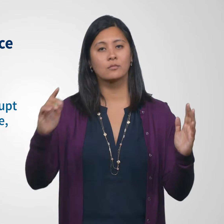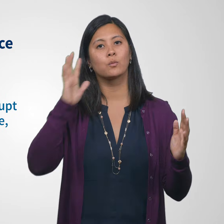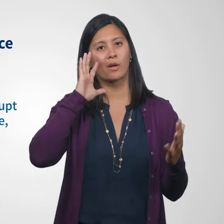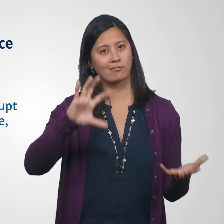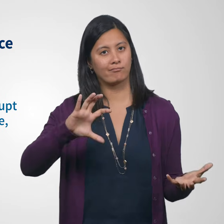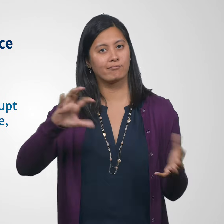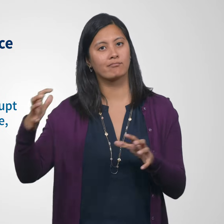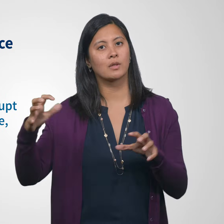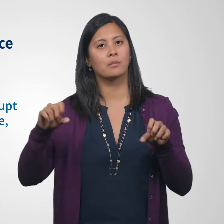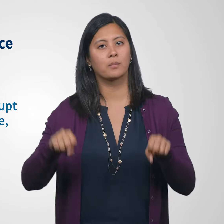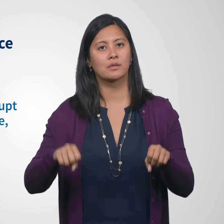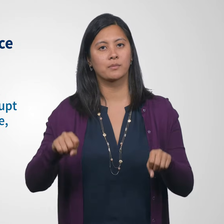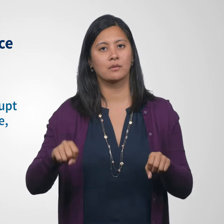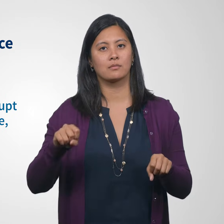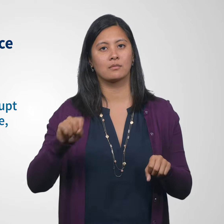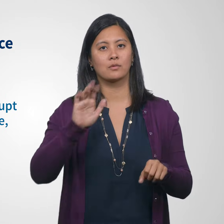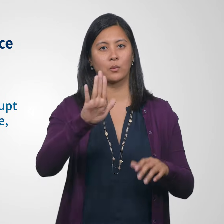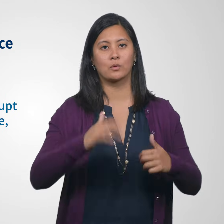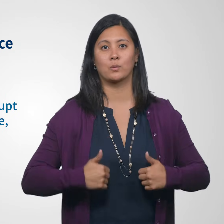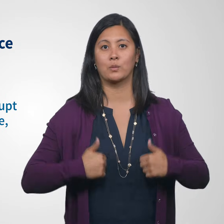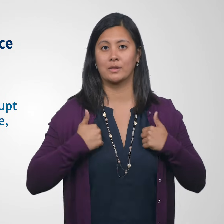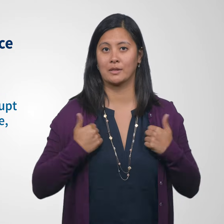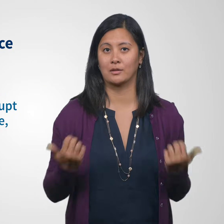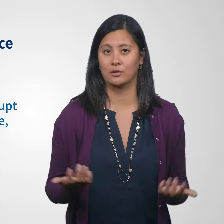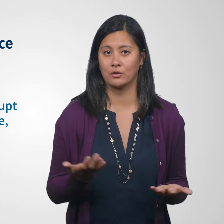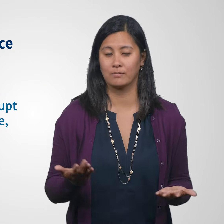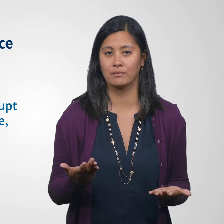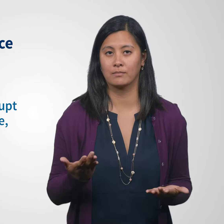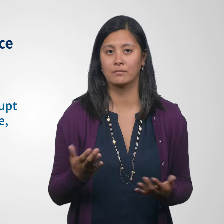may disrupt your continuous residence.